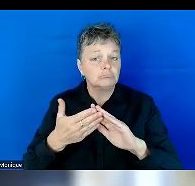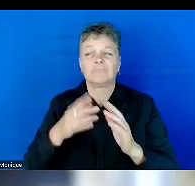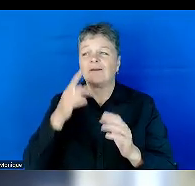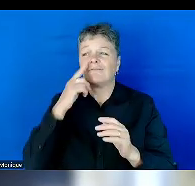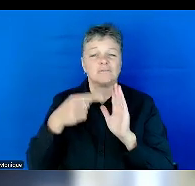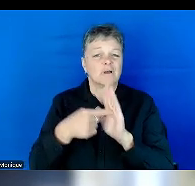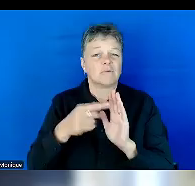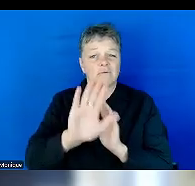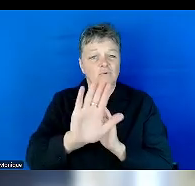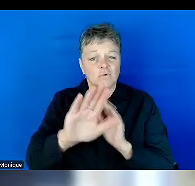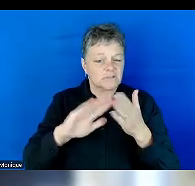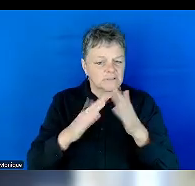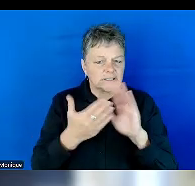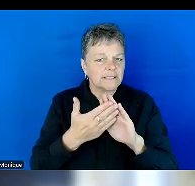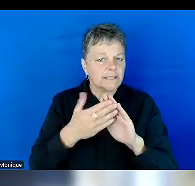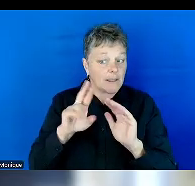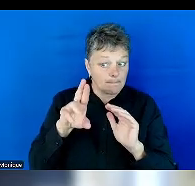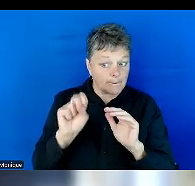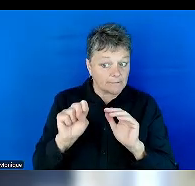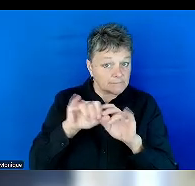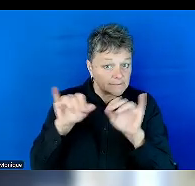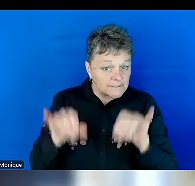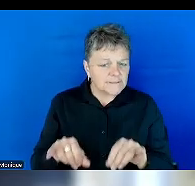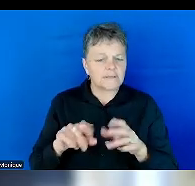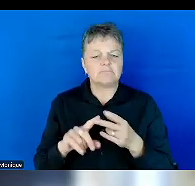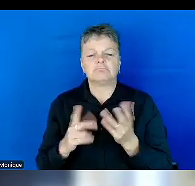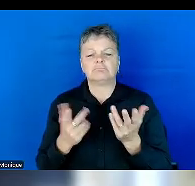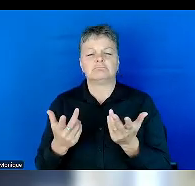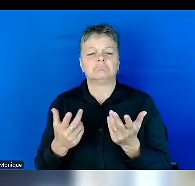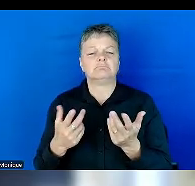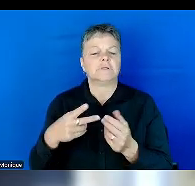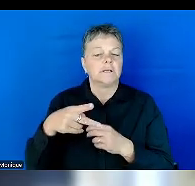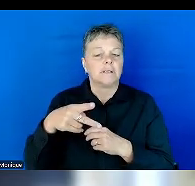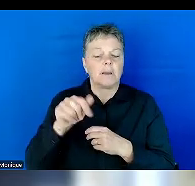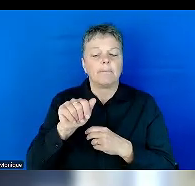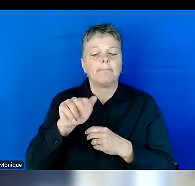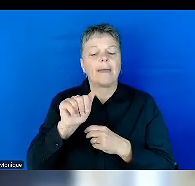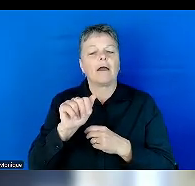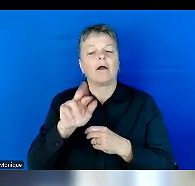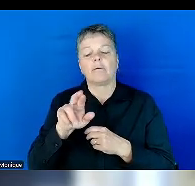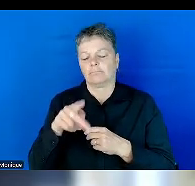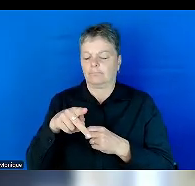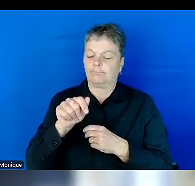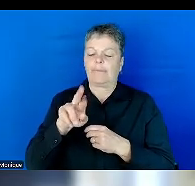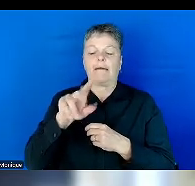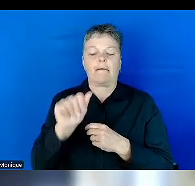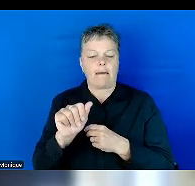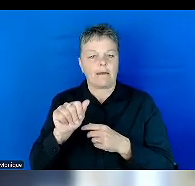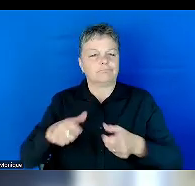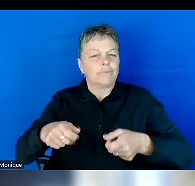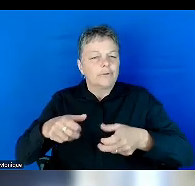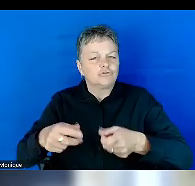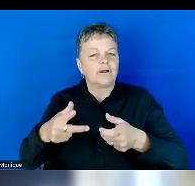paratransit, accessible transportation. Um, we're also talking about provincial types of